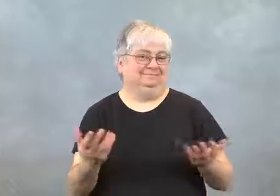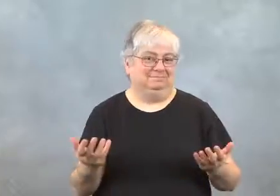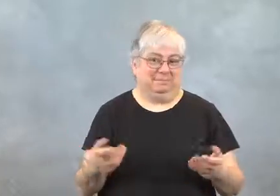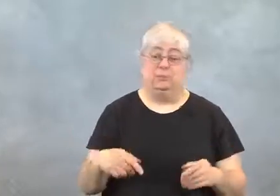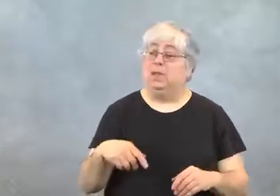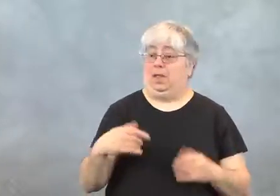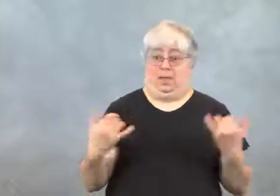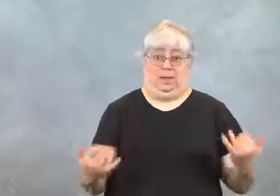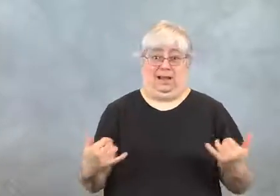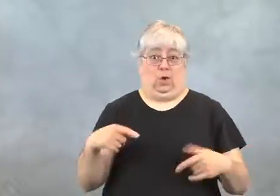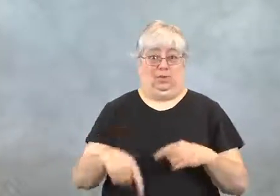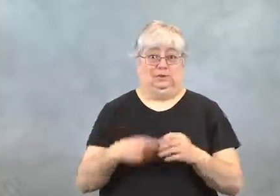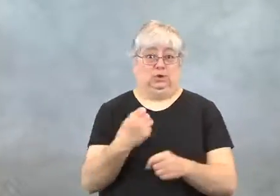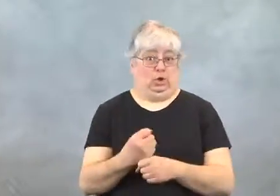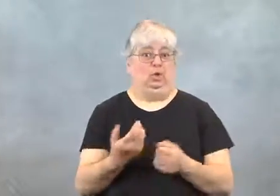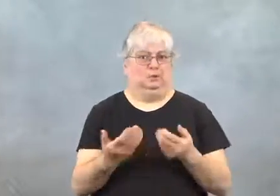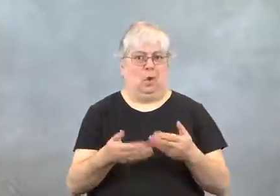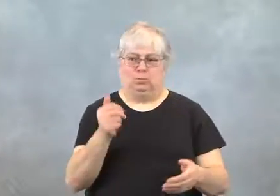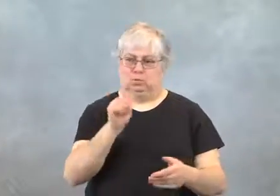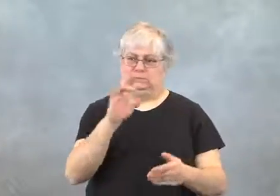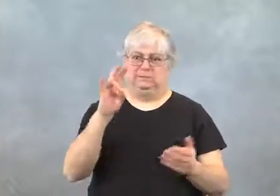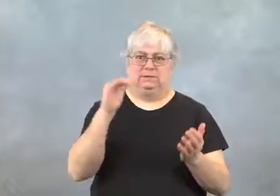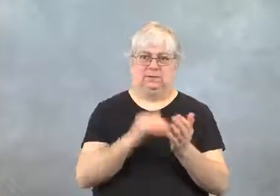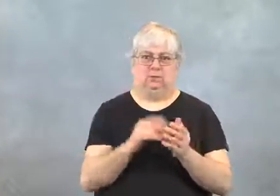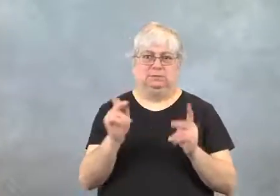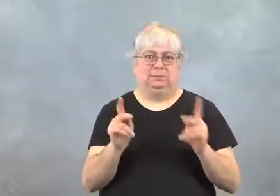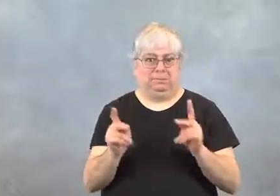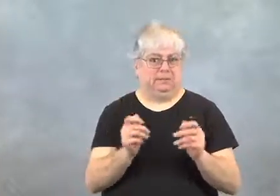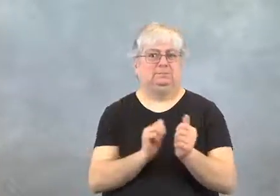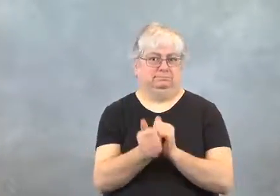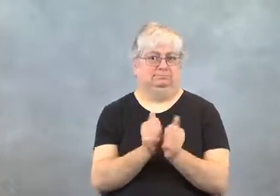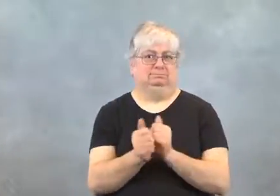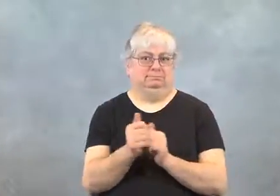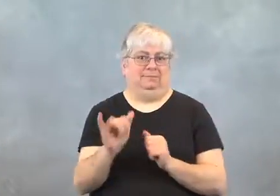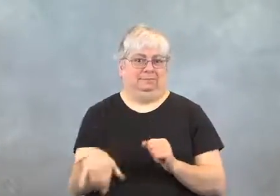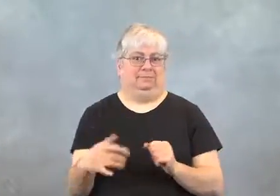Nearly 27,000 people were in this year's race.